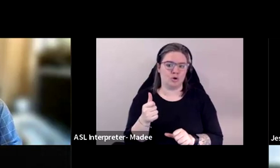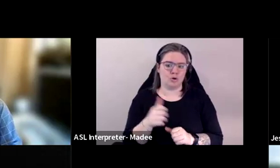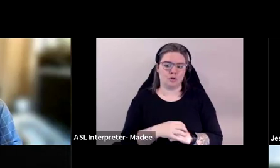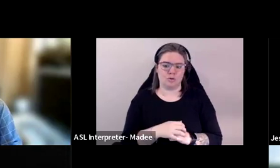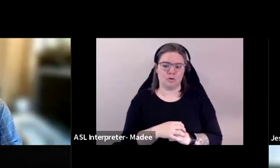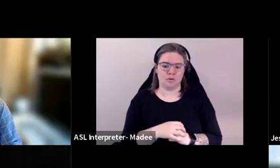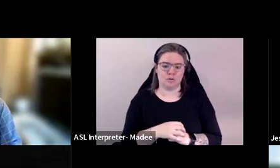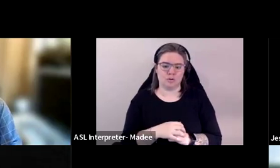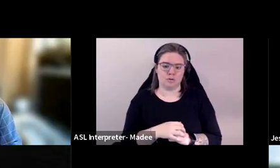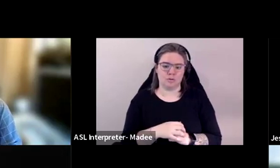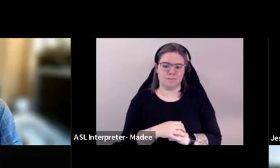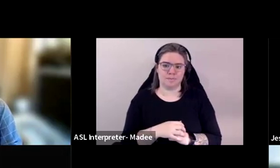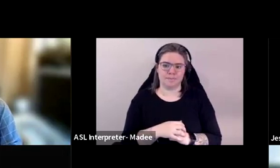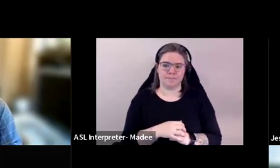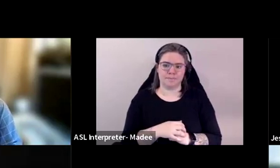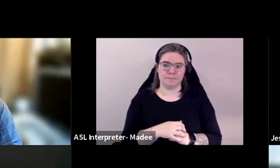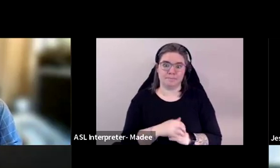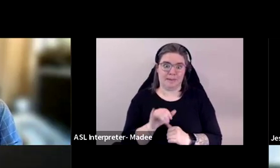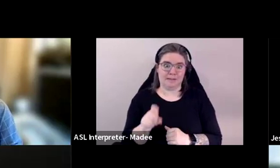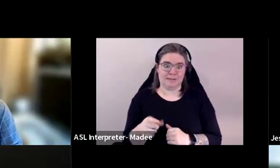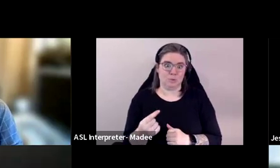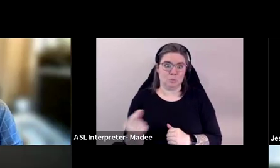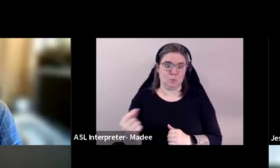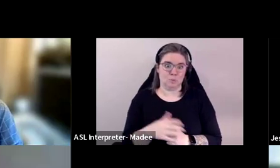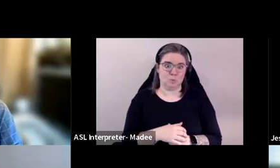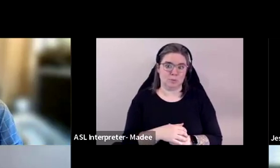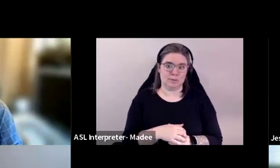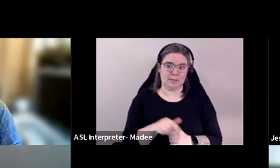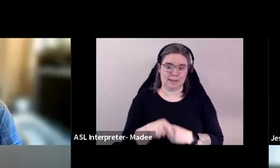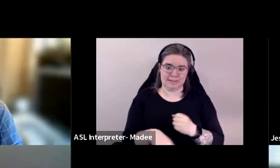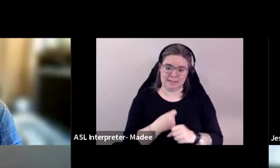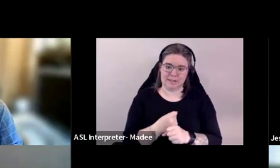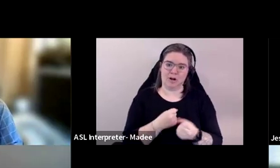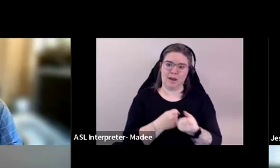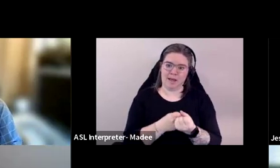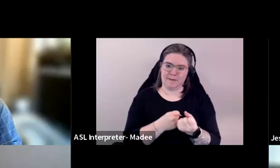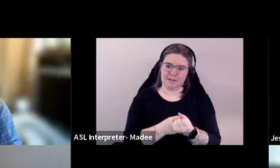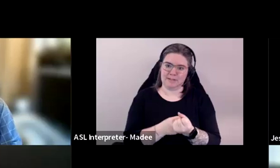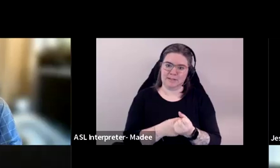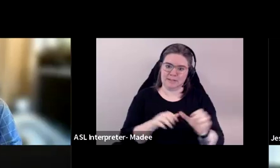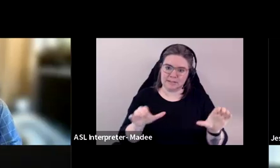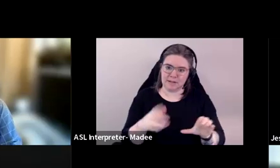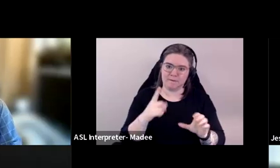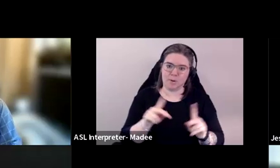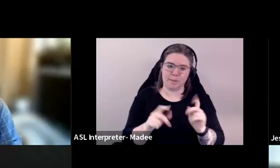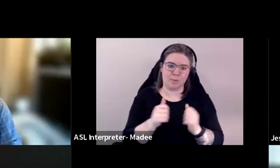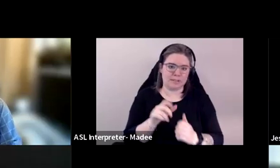Don Dew: done. And that's what we need to do. This is the year advocacy is done for people with disabilities and it. And that's just